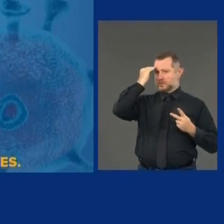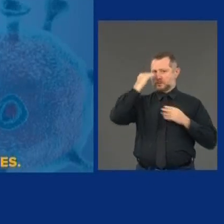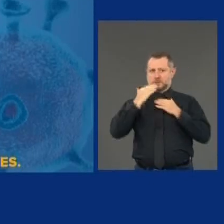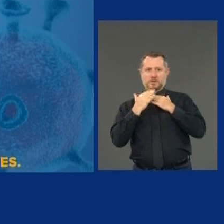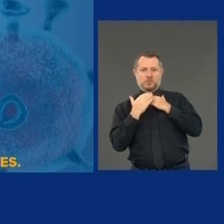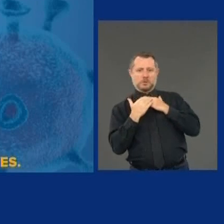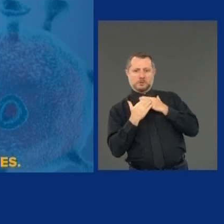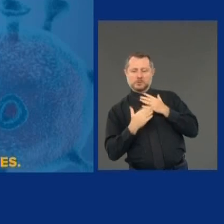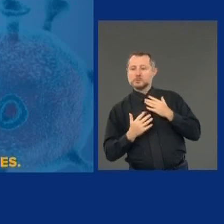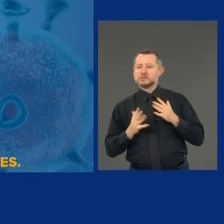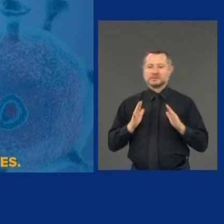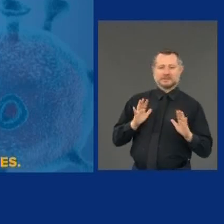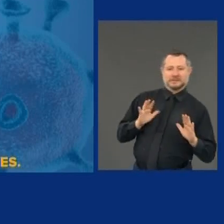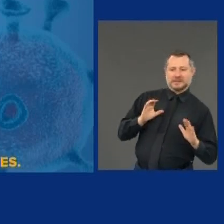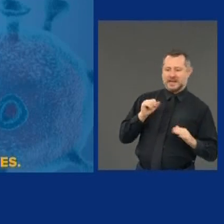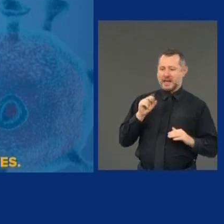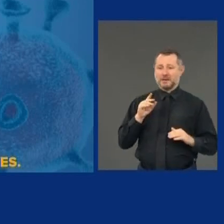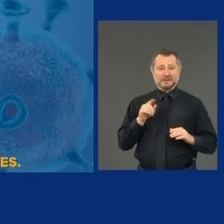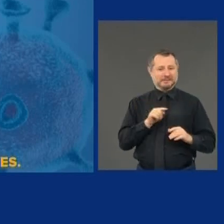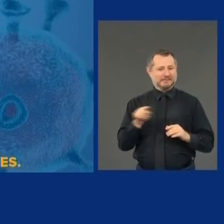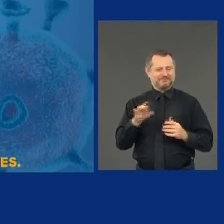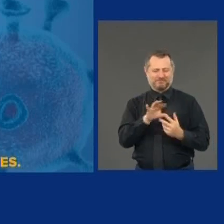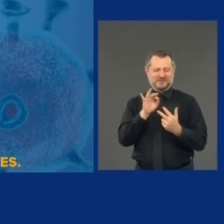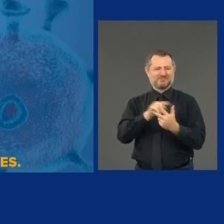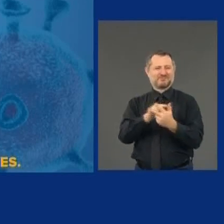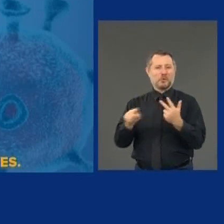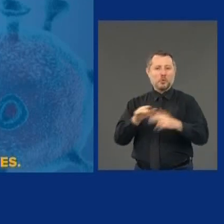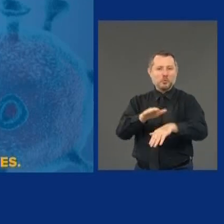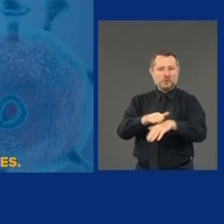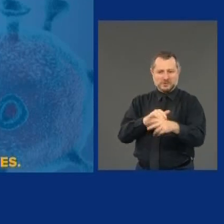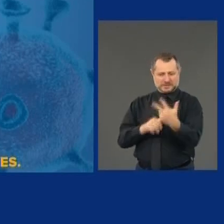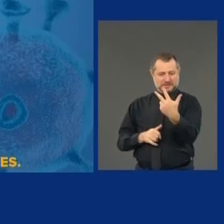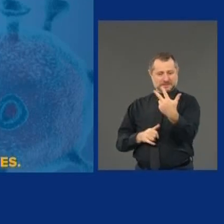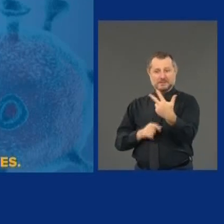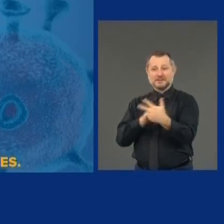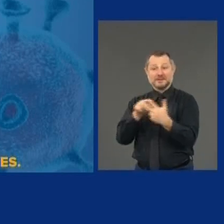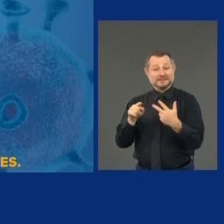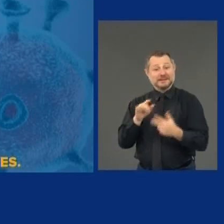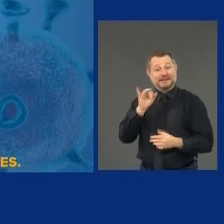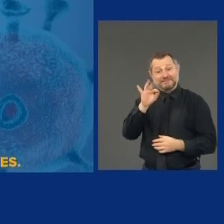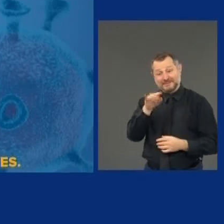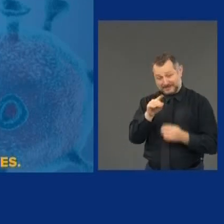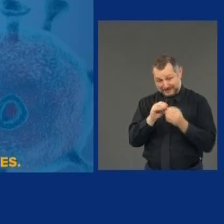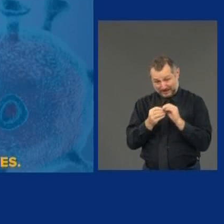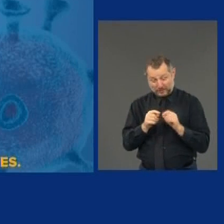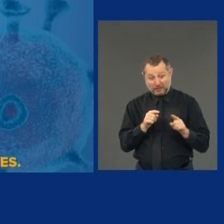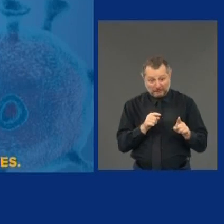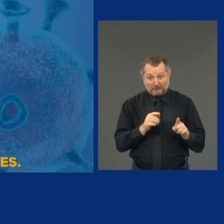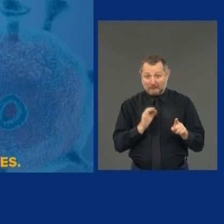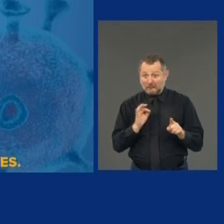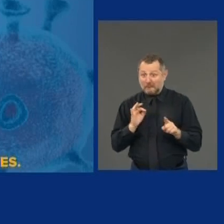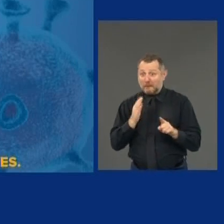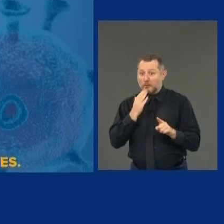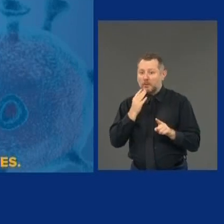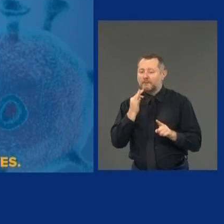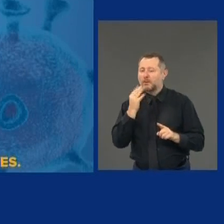WE NEED CAUTION. WE HAVE TO BEWARE. WE NEEDERN W WARNINGS. YOU TAKE YOUR PICK.